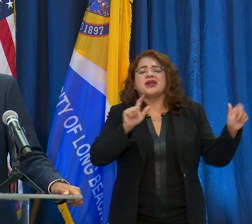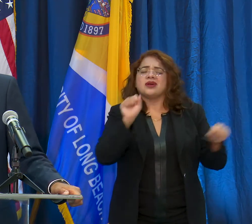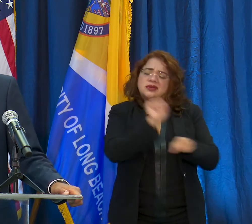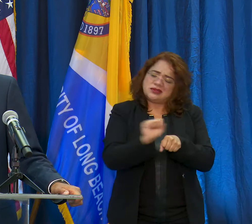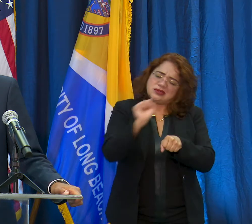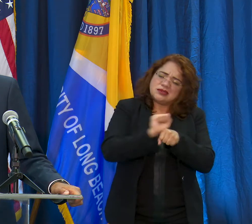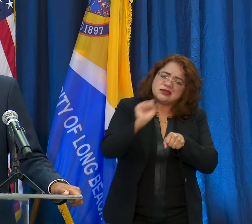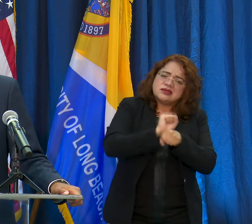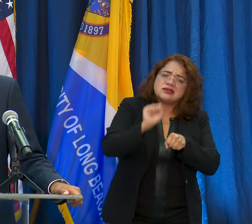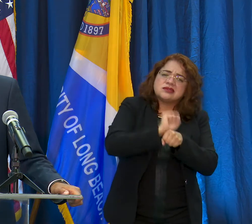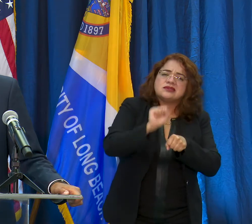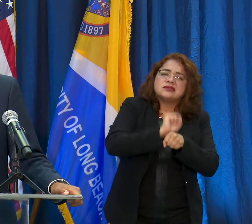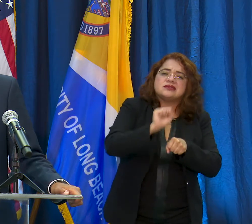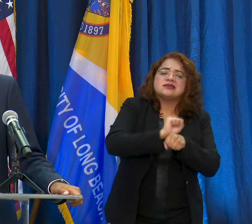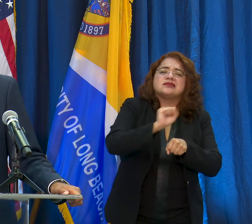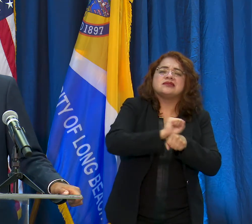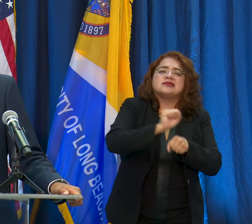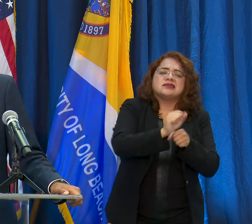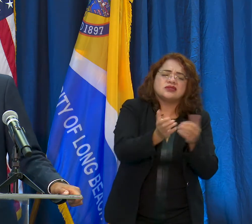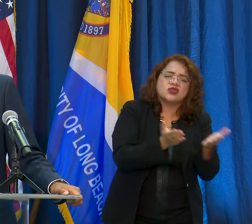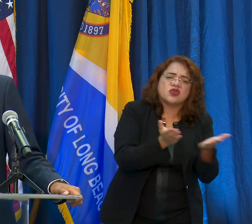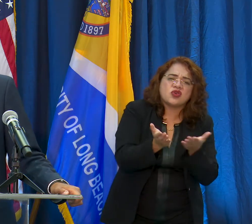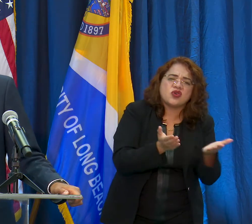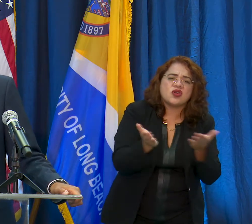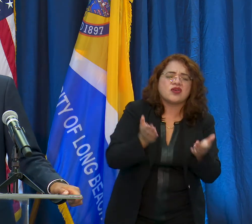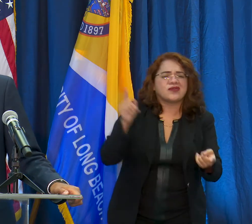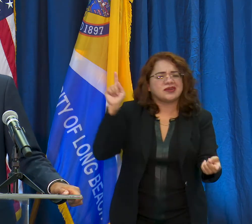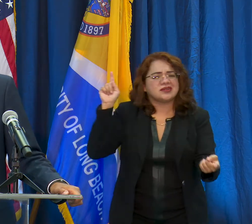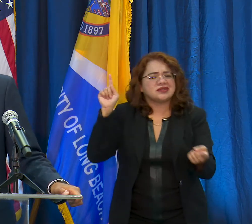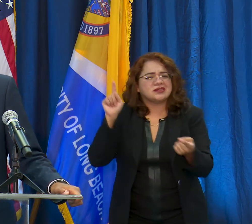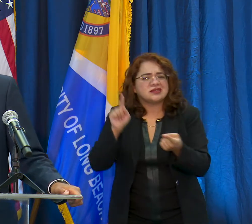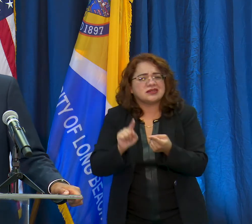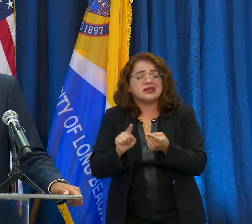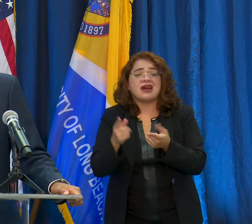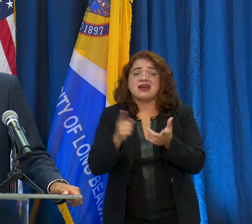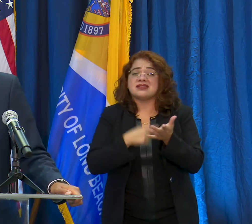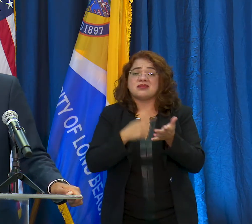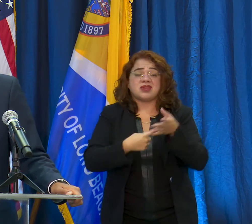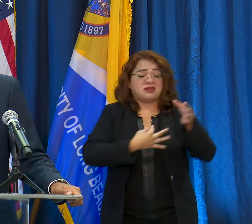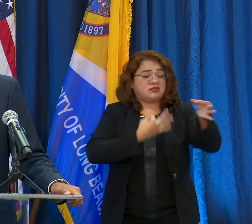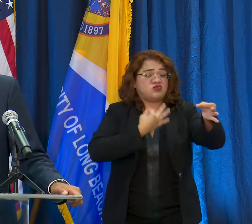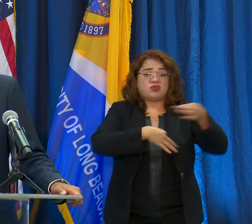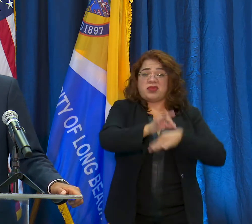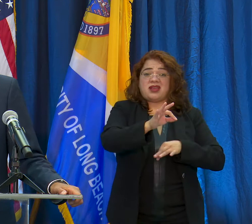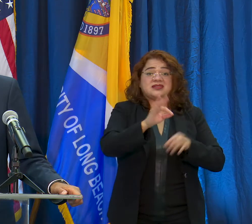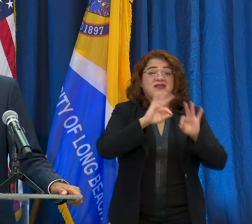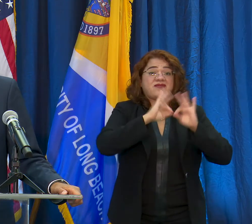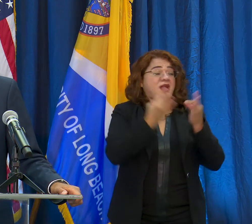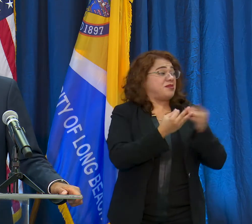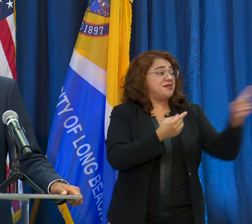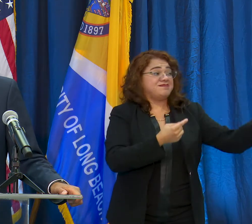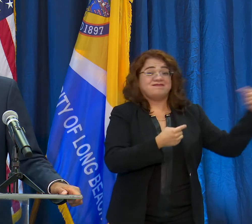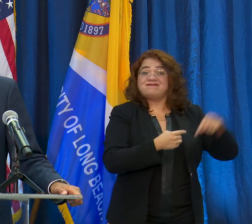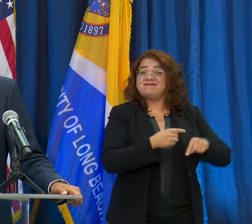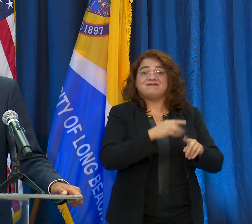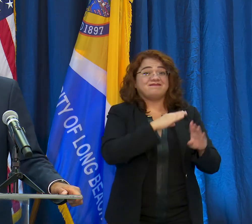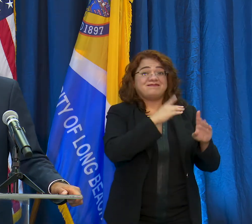and to not just care for families, but to stand in as family as many of them are living their last days.